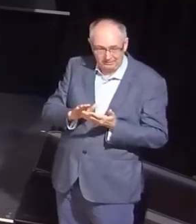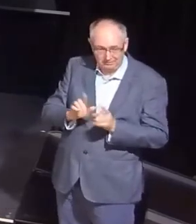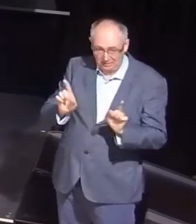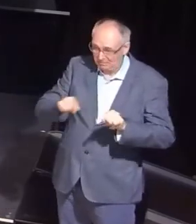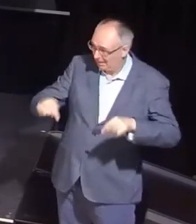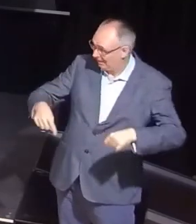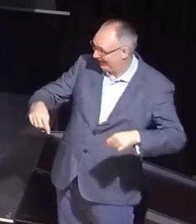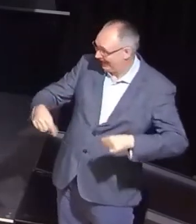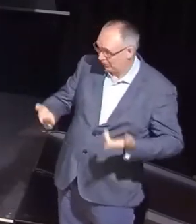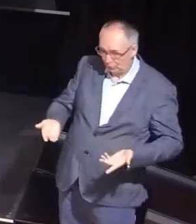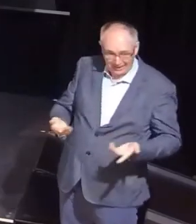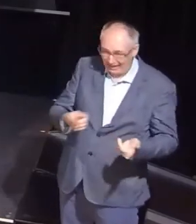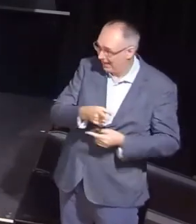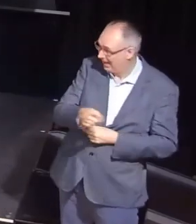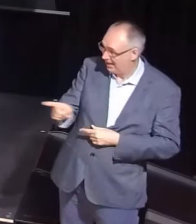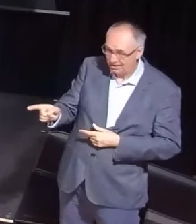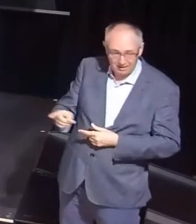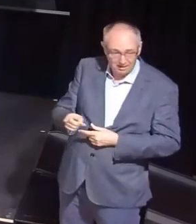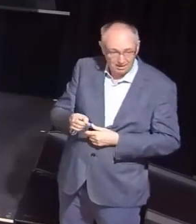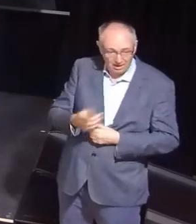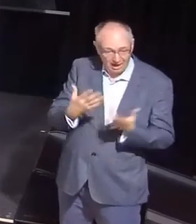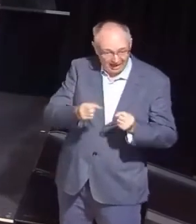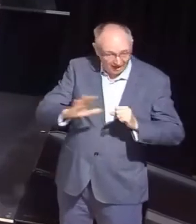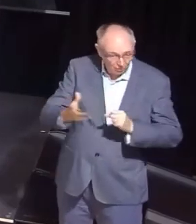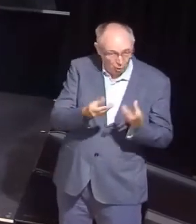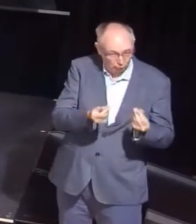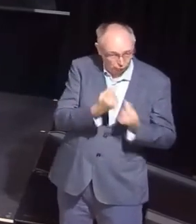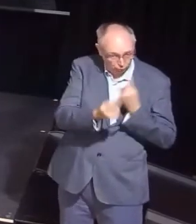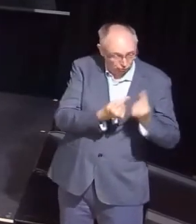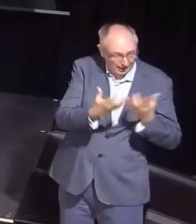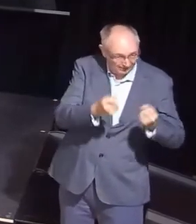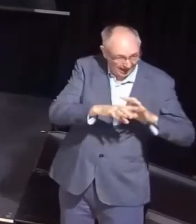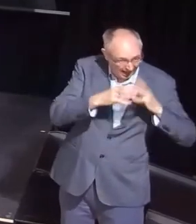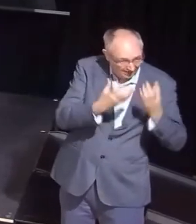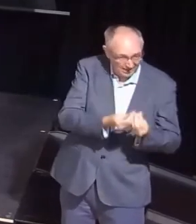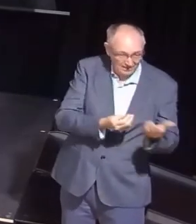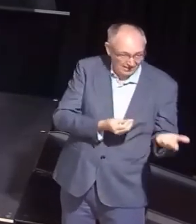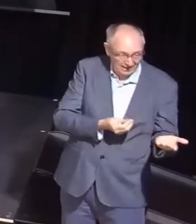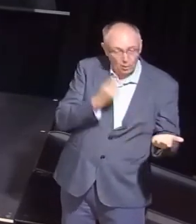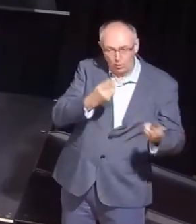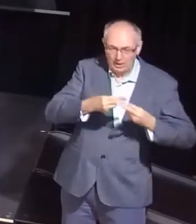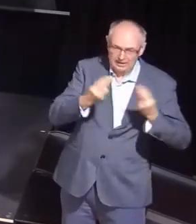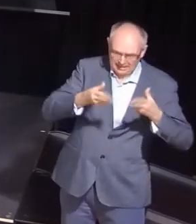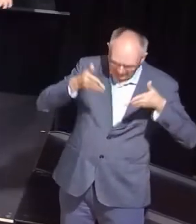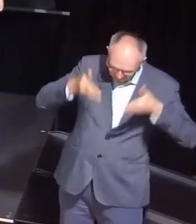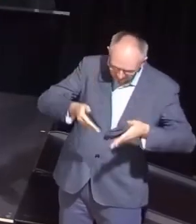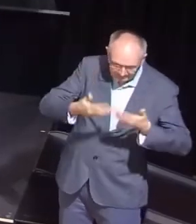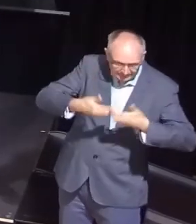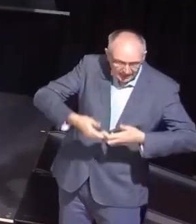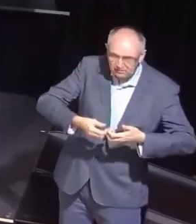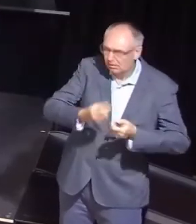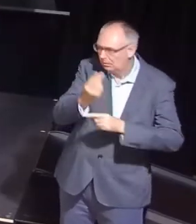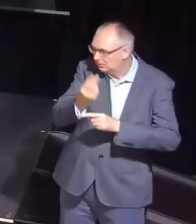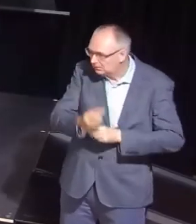You may not have all of the resources you need to host a day of technical design-focused talks,